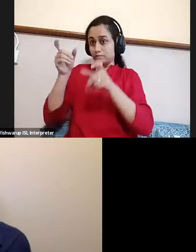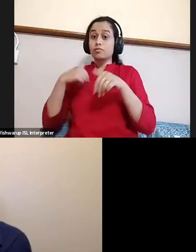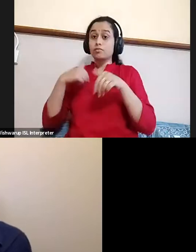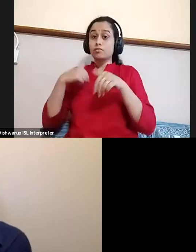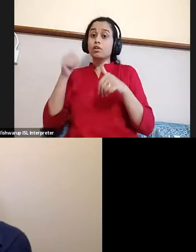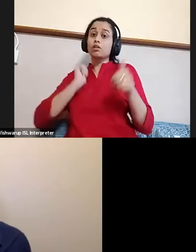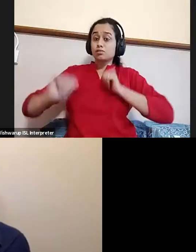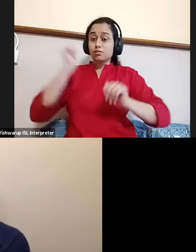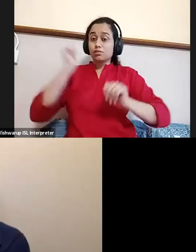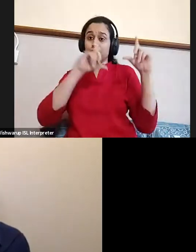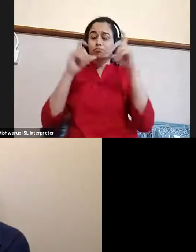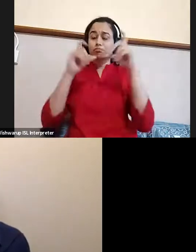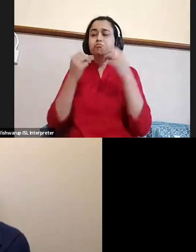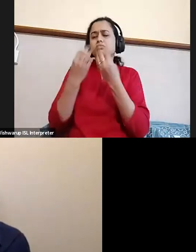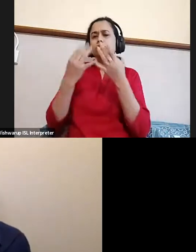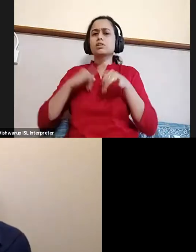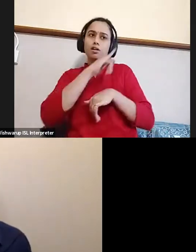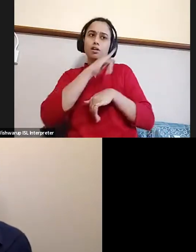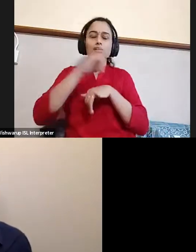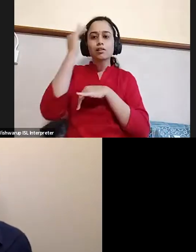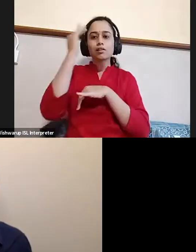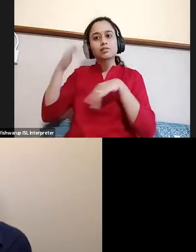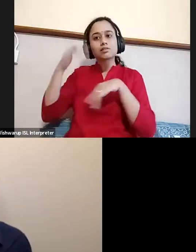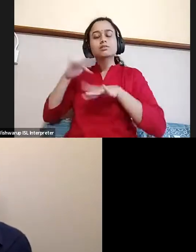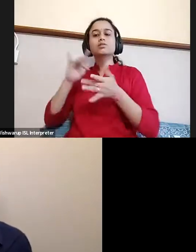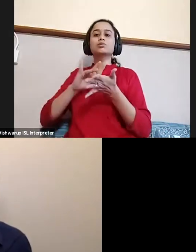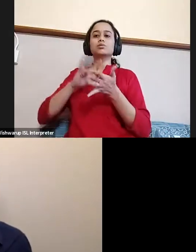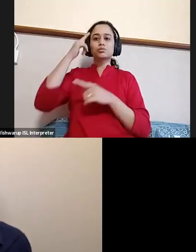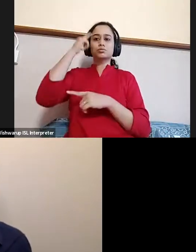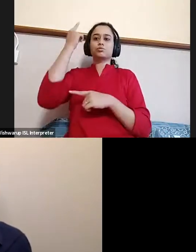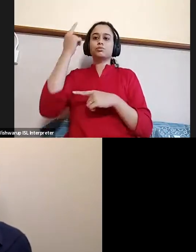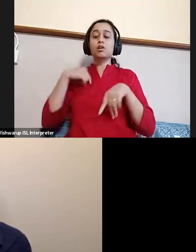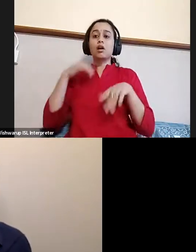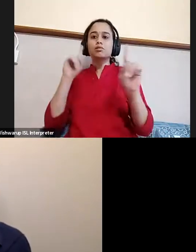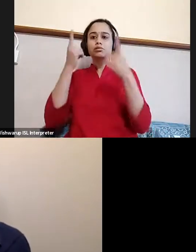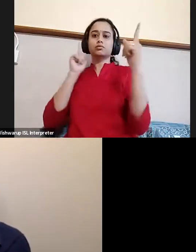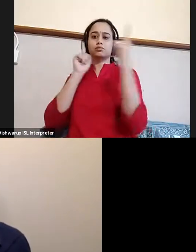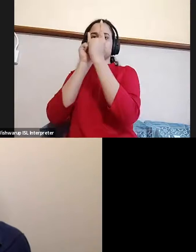many people listening in today i first came across suresh's work in a talk given by the